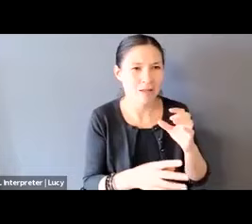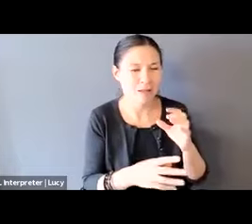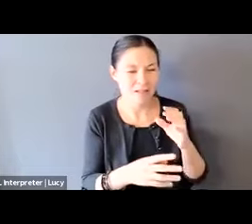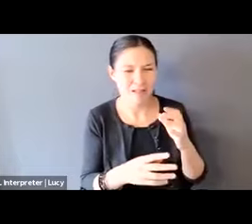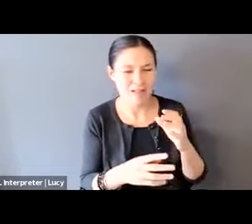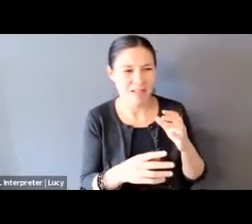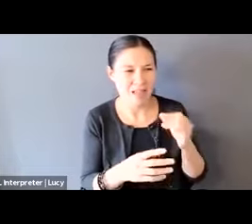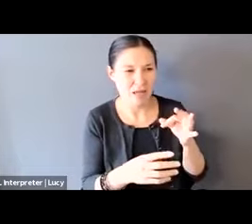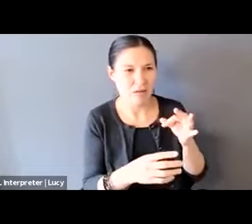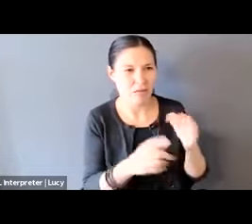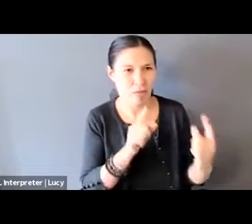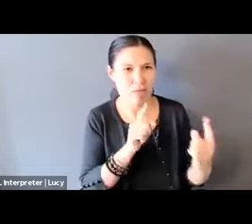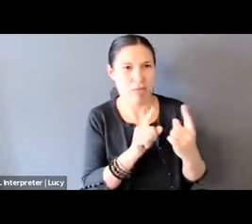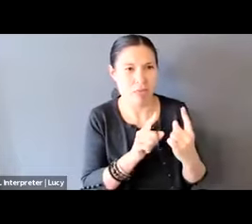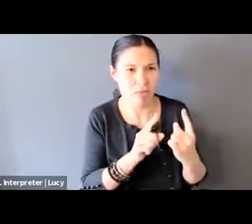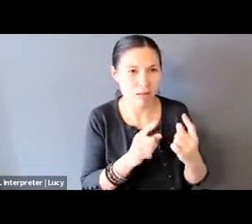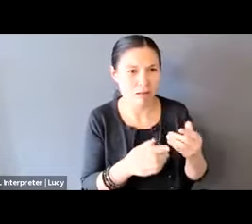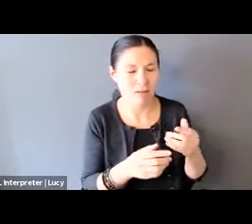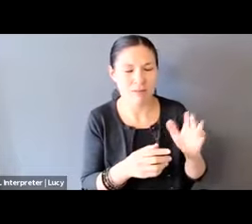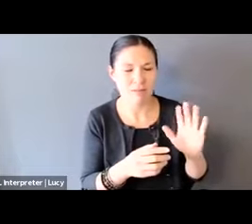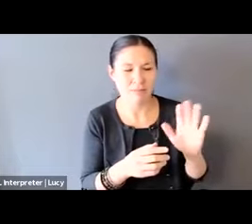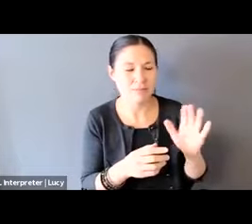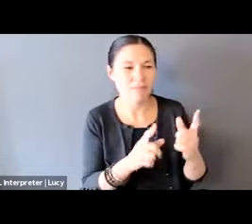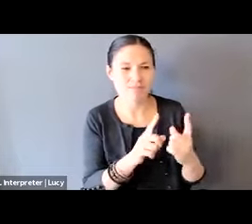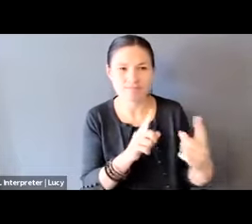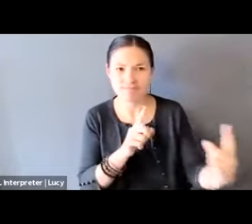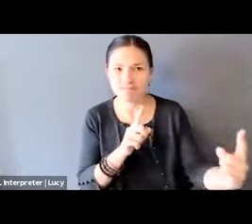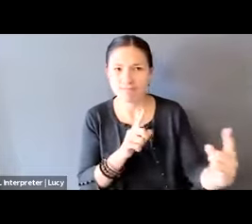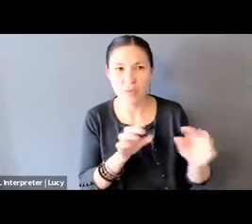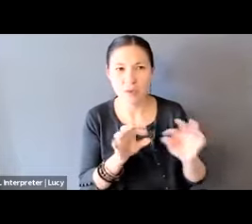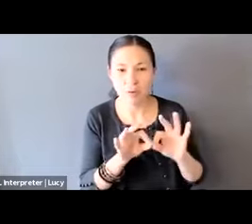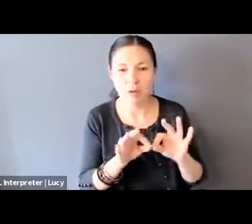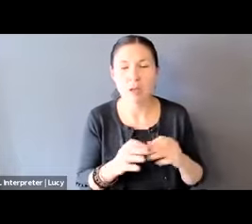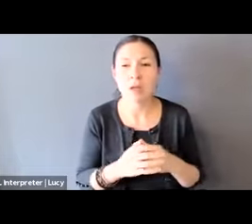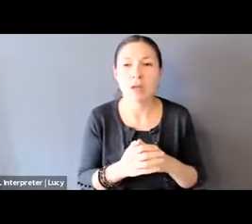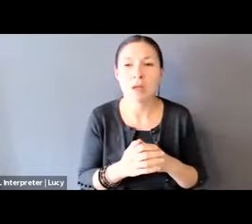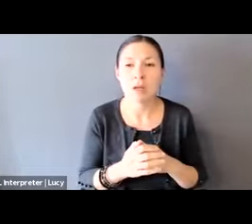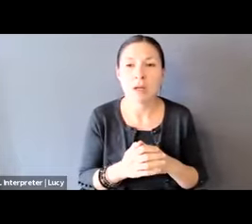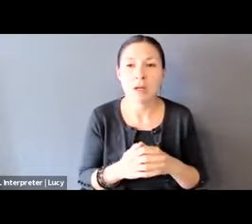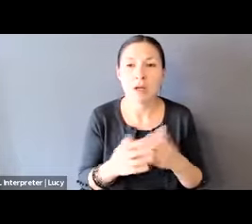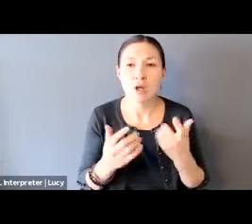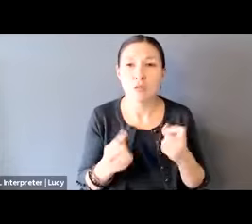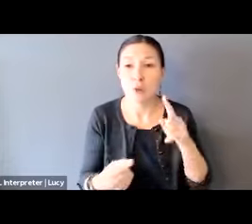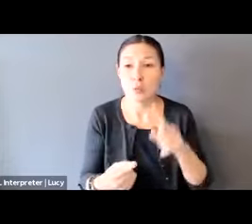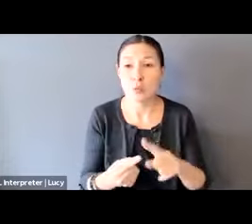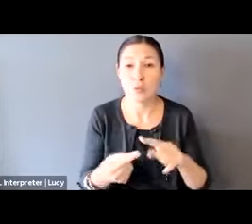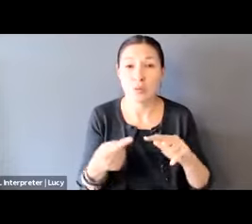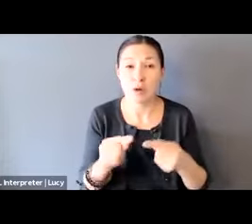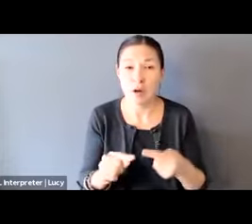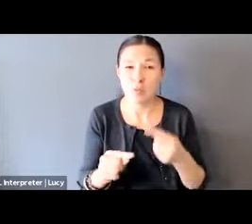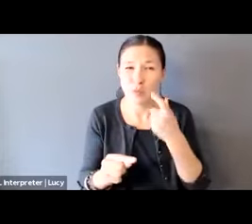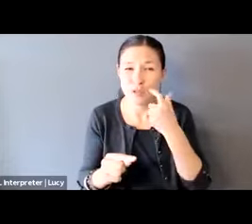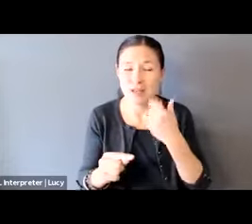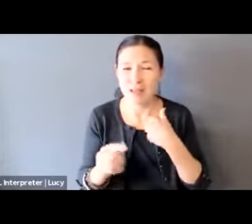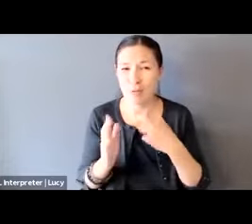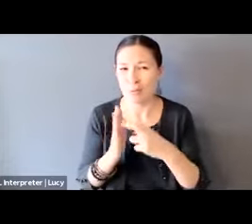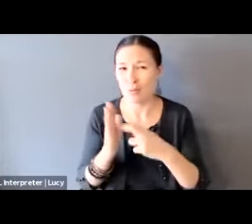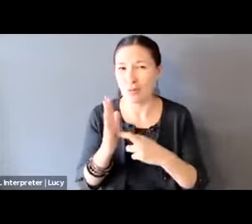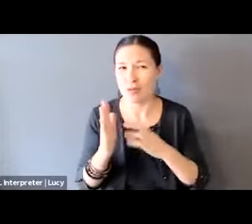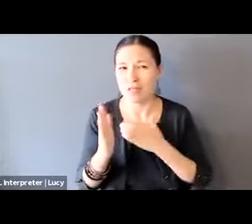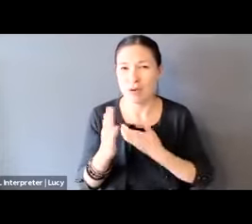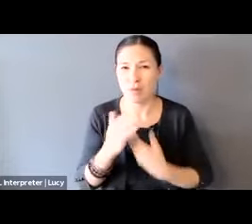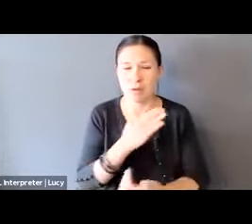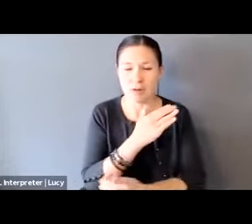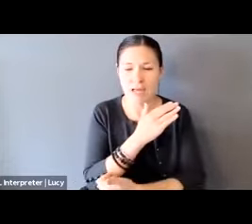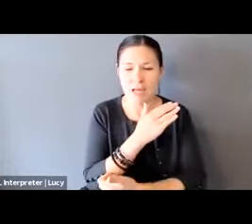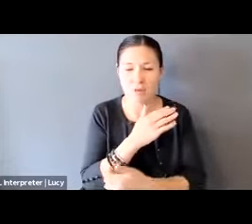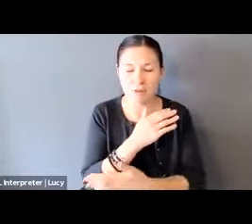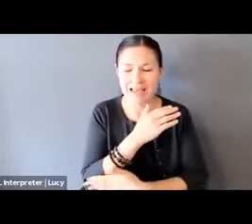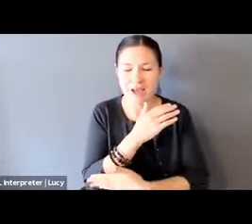As a kind of harm reduction measure, recently county regulations changed to say that if